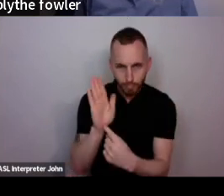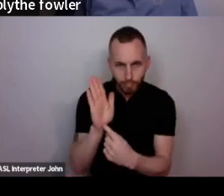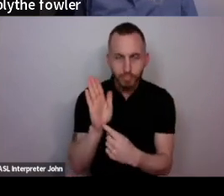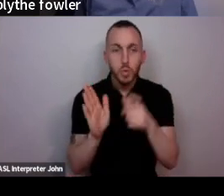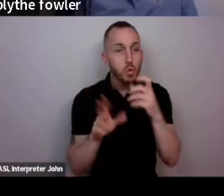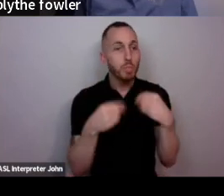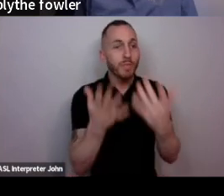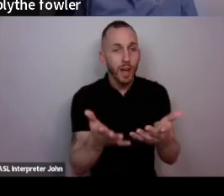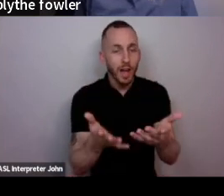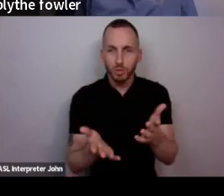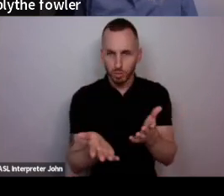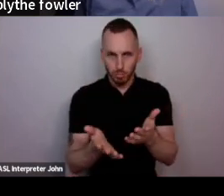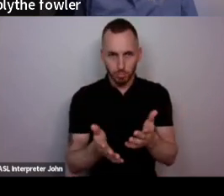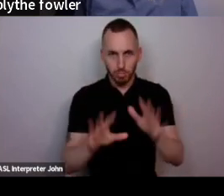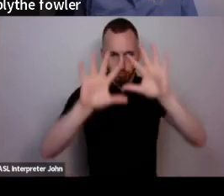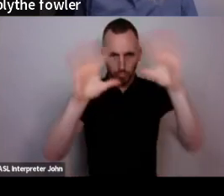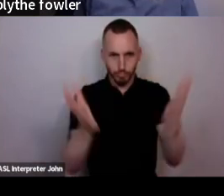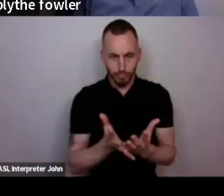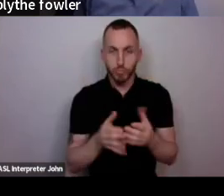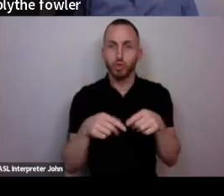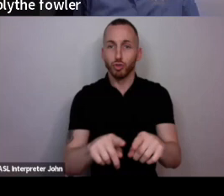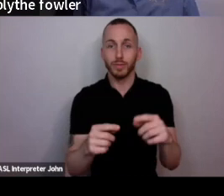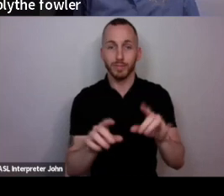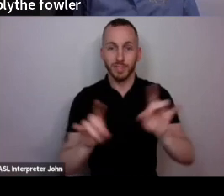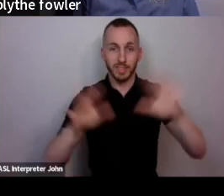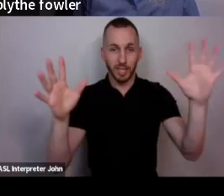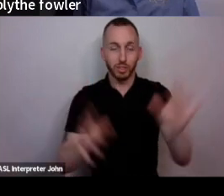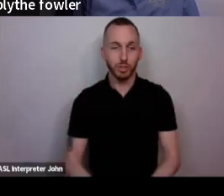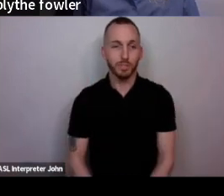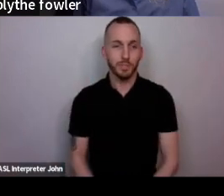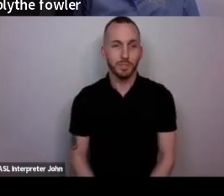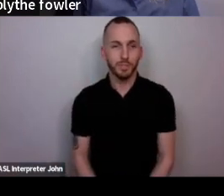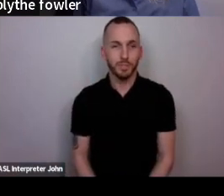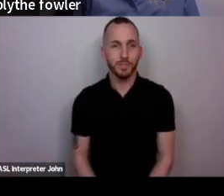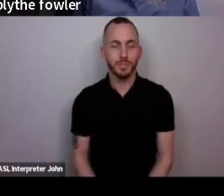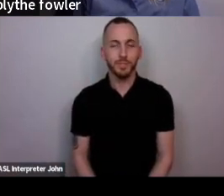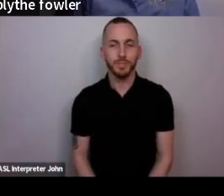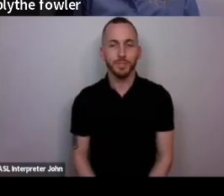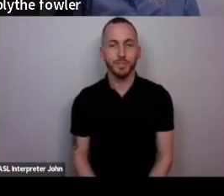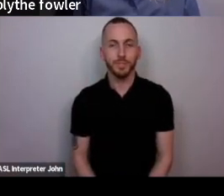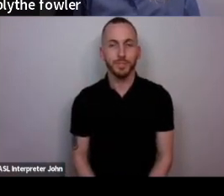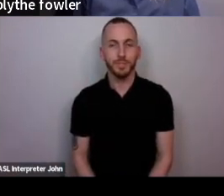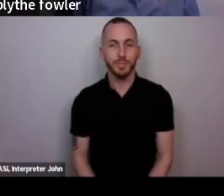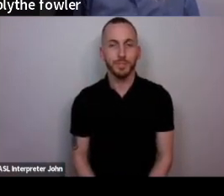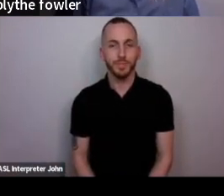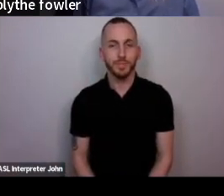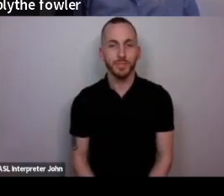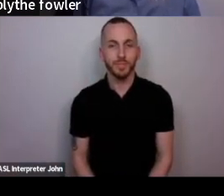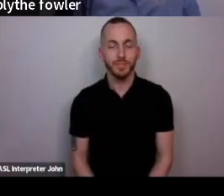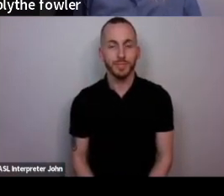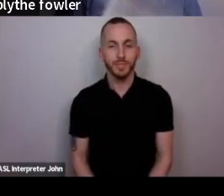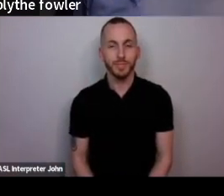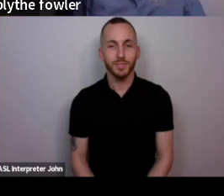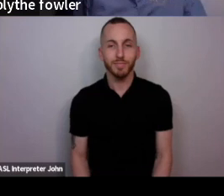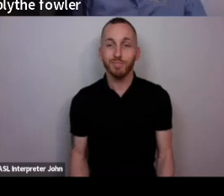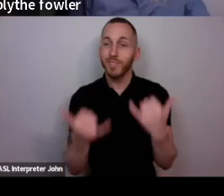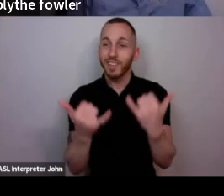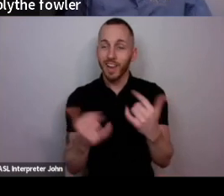the disaster cycle. I'm now going to turn the presentation to Melanie, to pick up. Melanie?